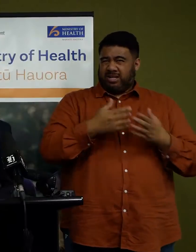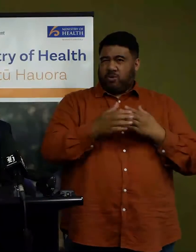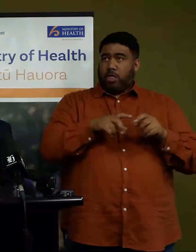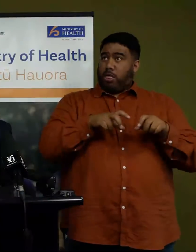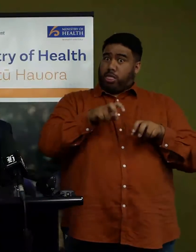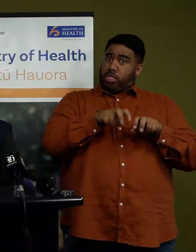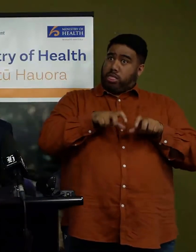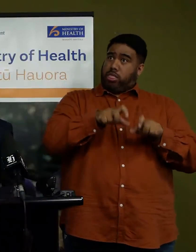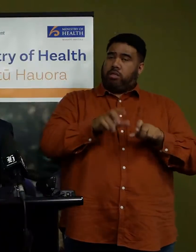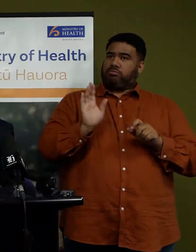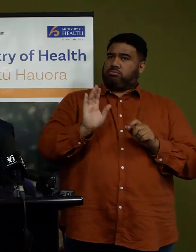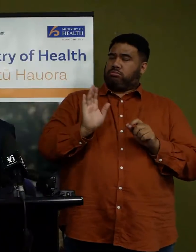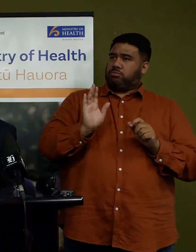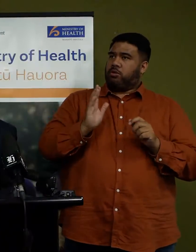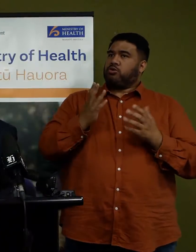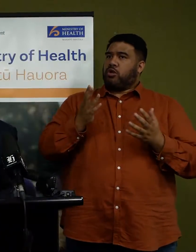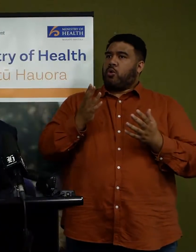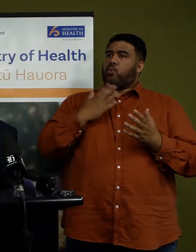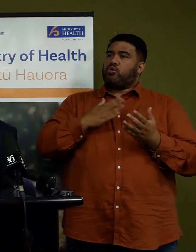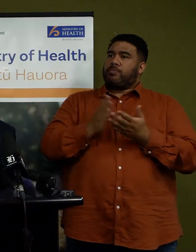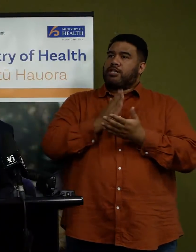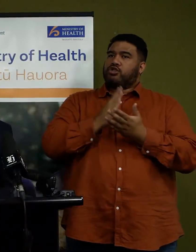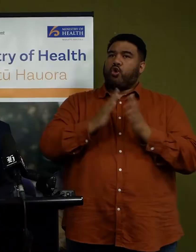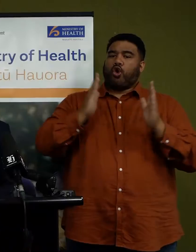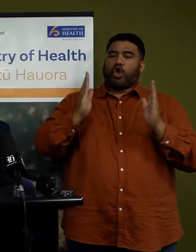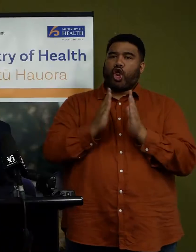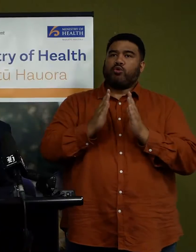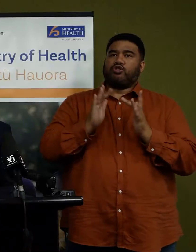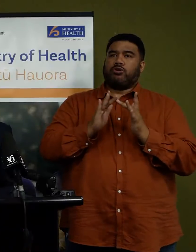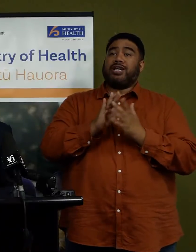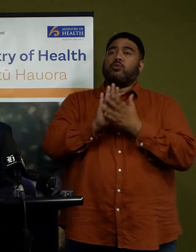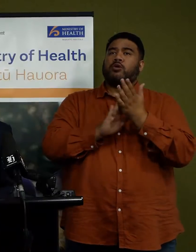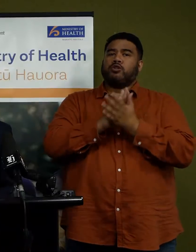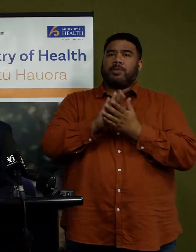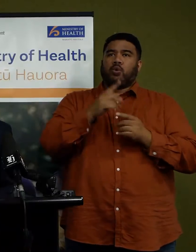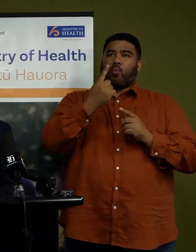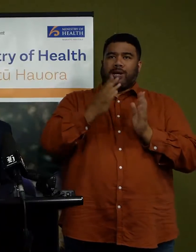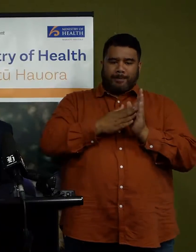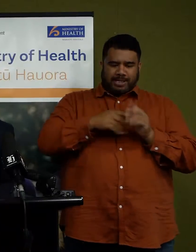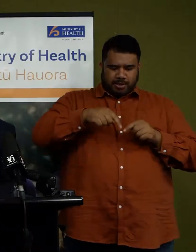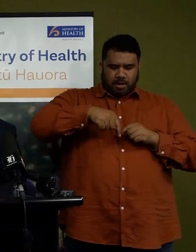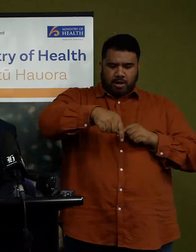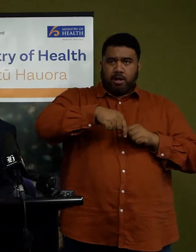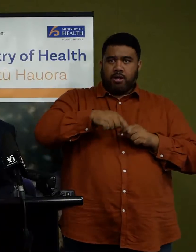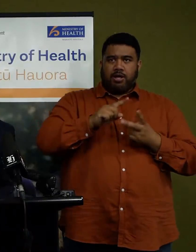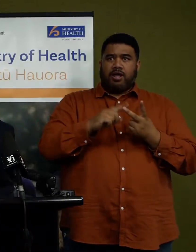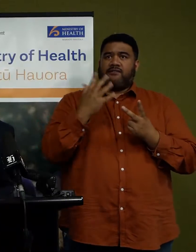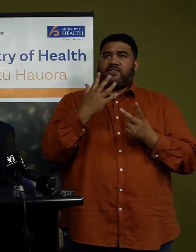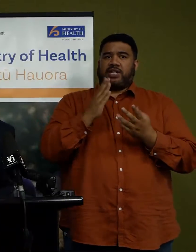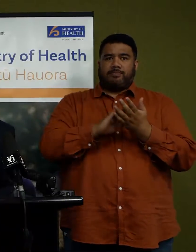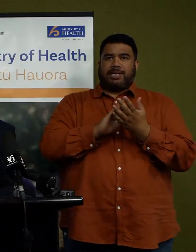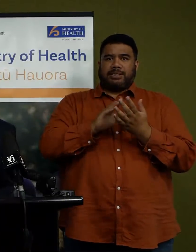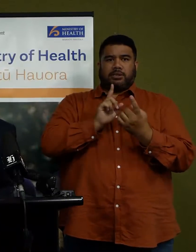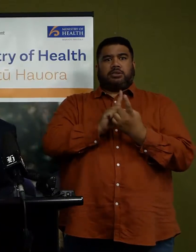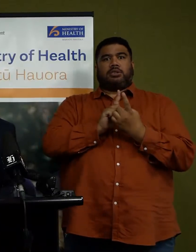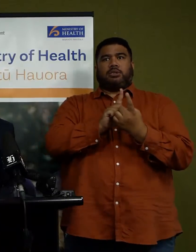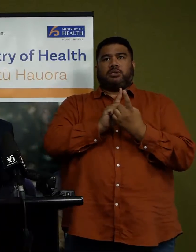that close contacts, or potential close contacts, are traced and followed up. And you'll also be aware that the airports and aircraft